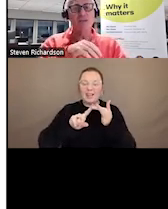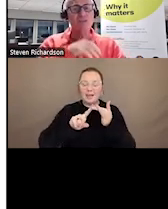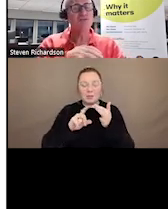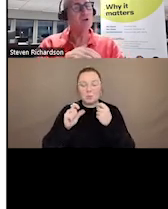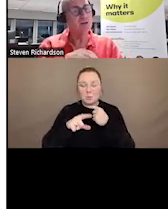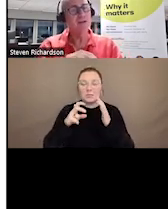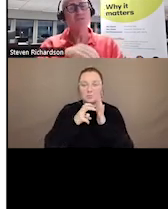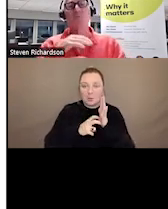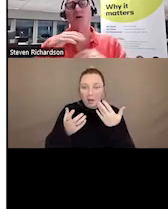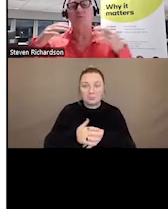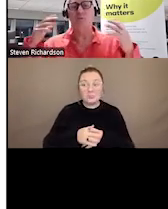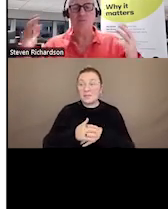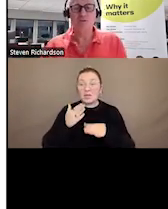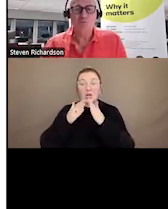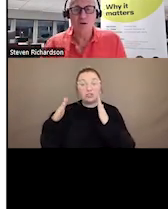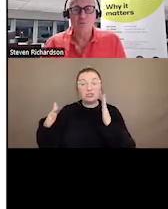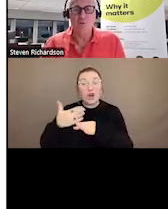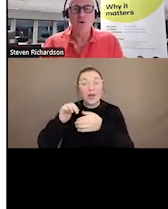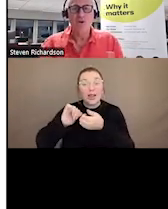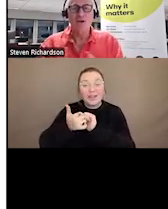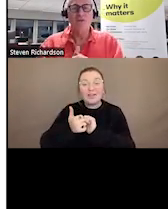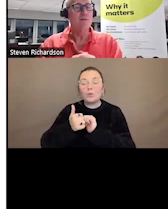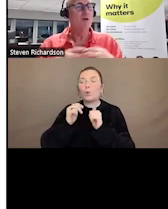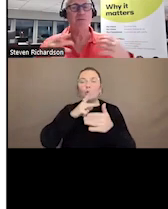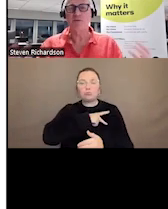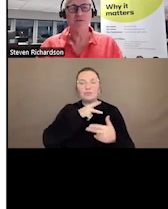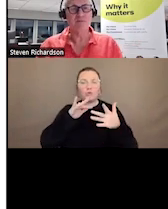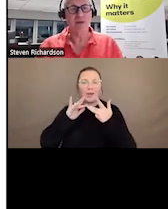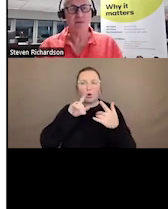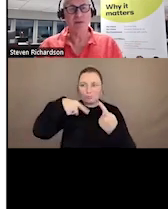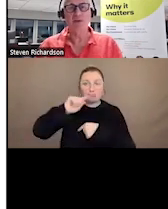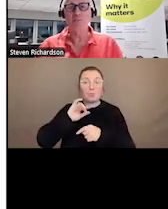industry colleagues or part of your professional network. They might be friends and family. But